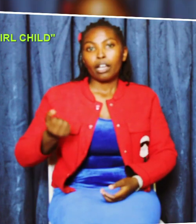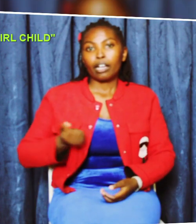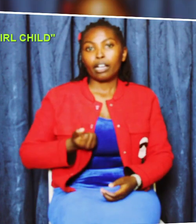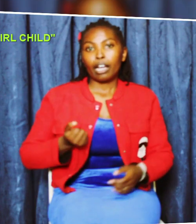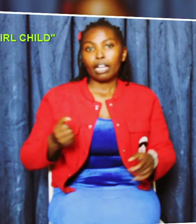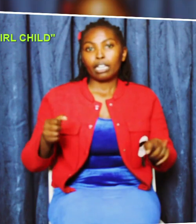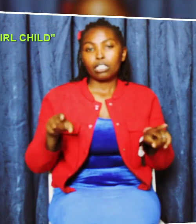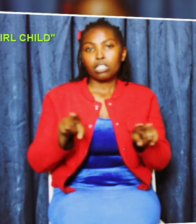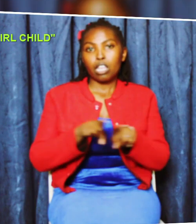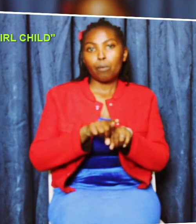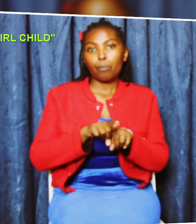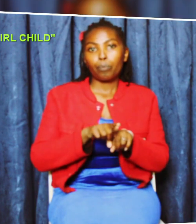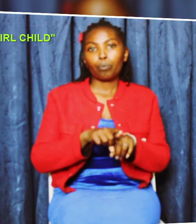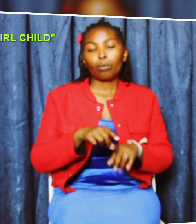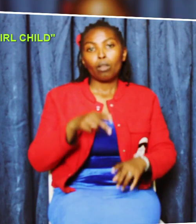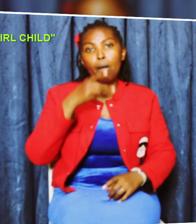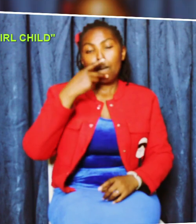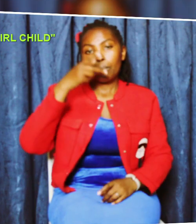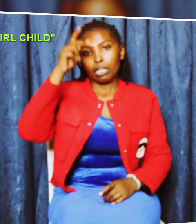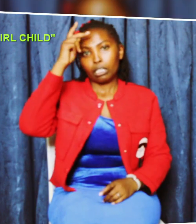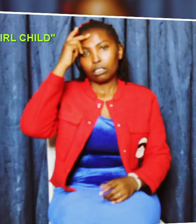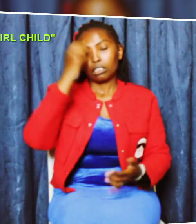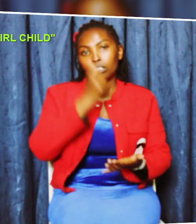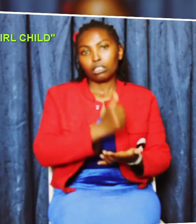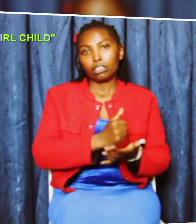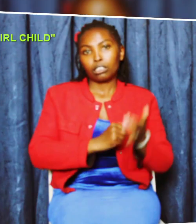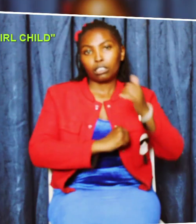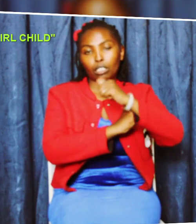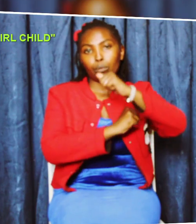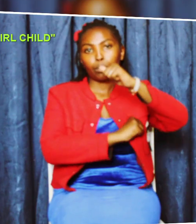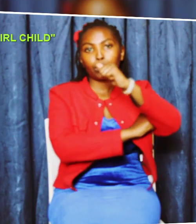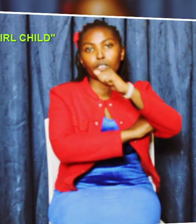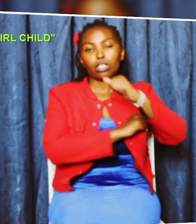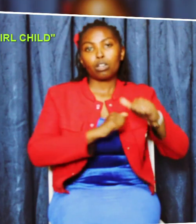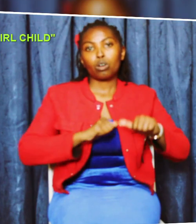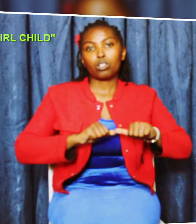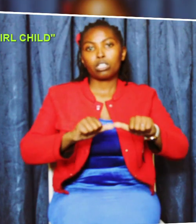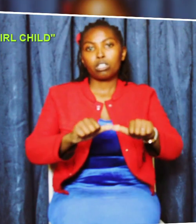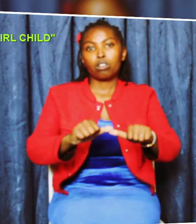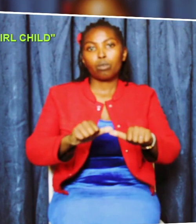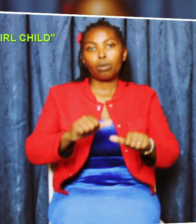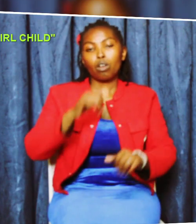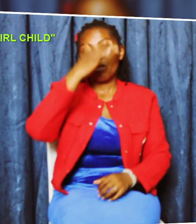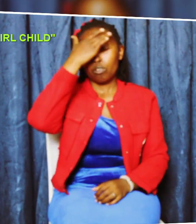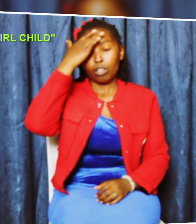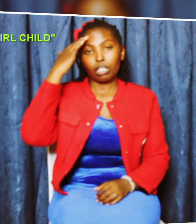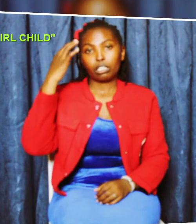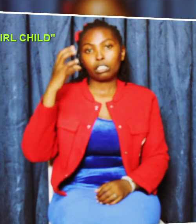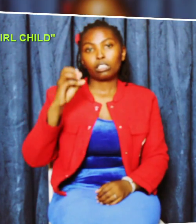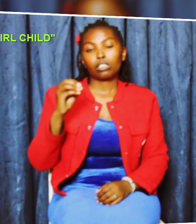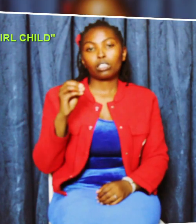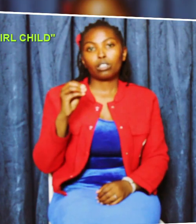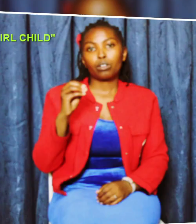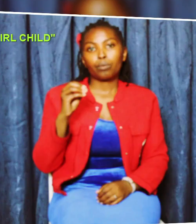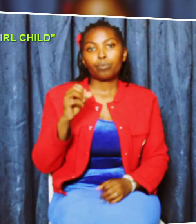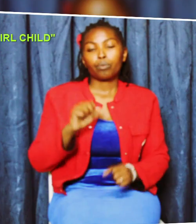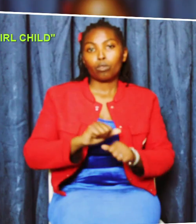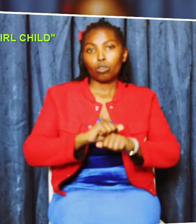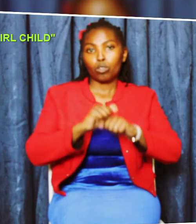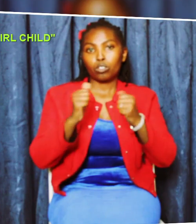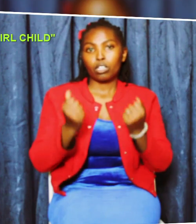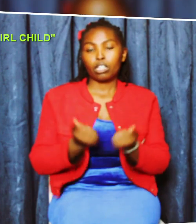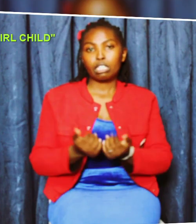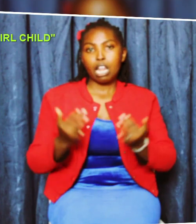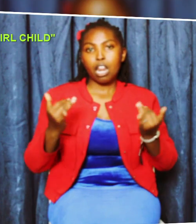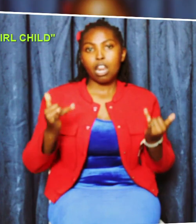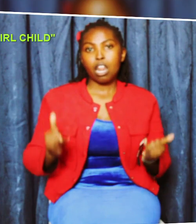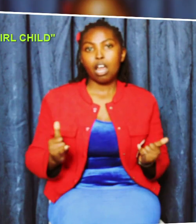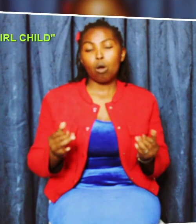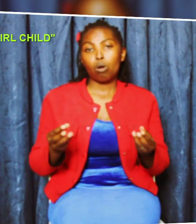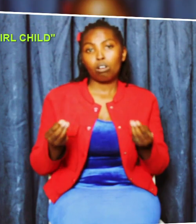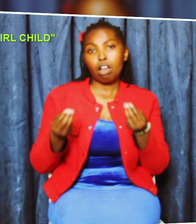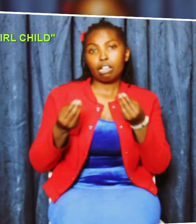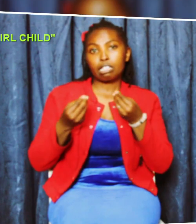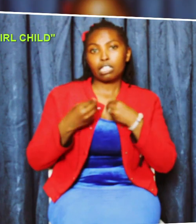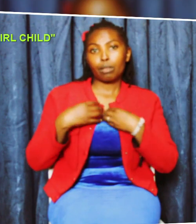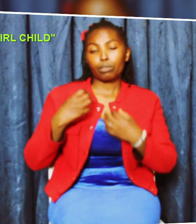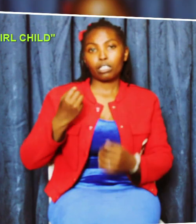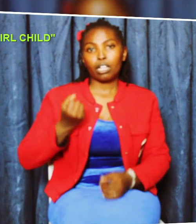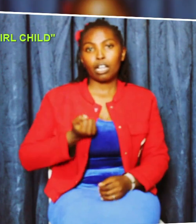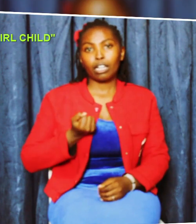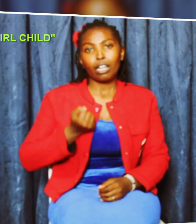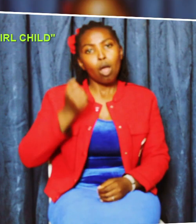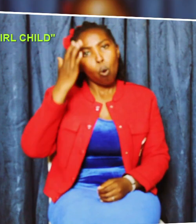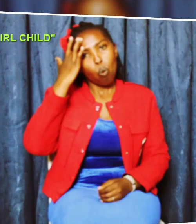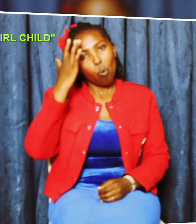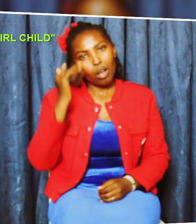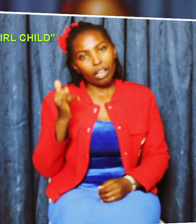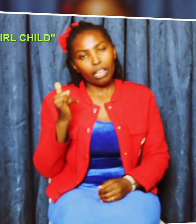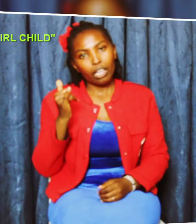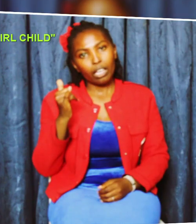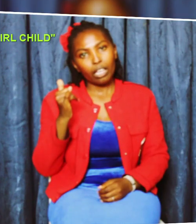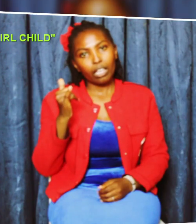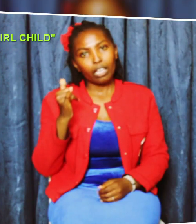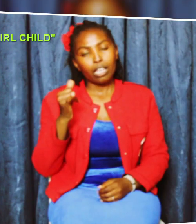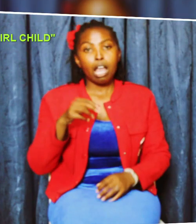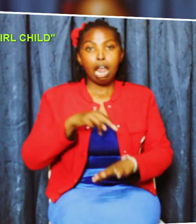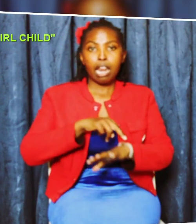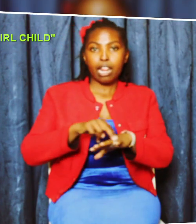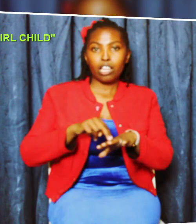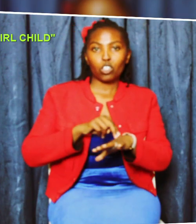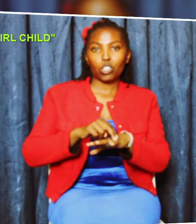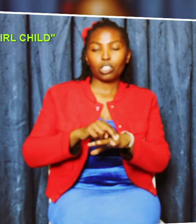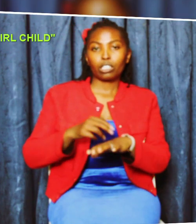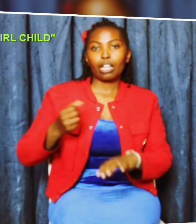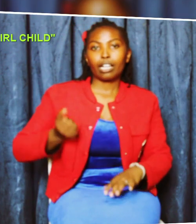parents support continue forget Nothing. Society now accept girl. Why? Nation girl